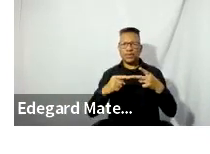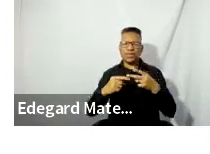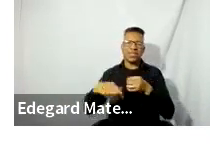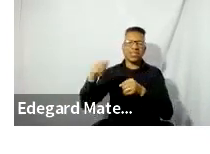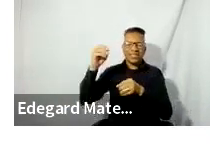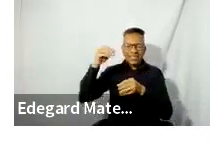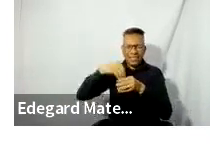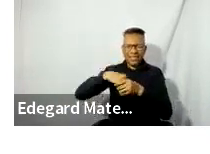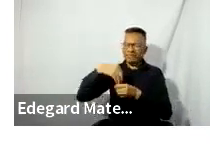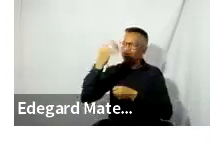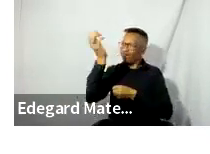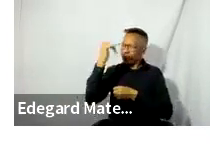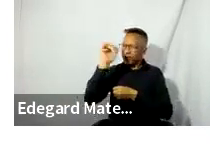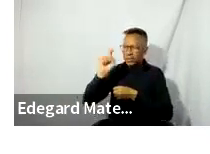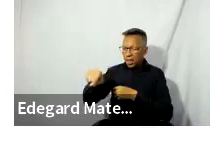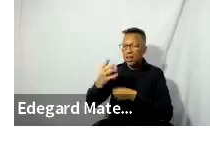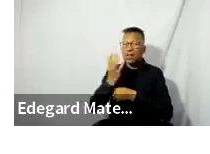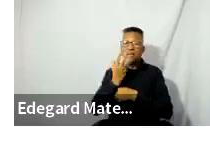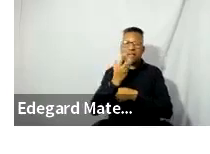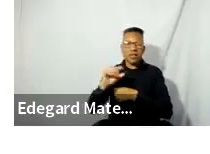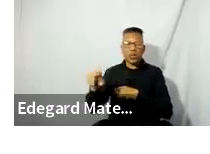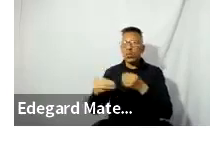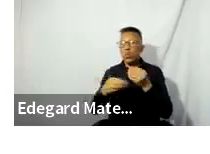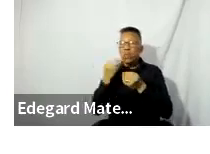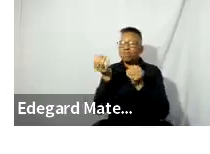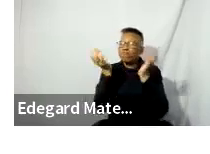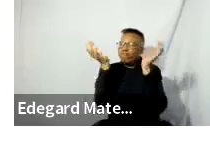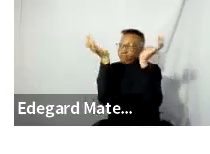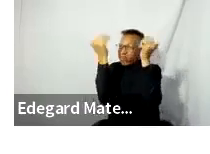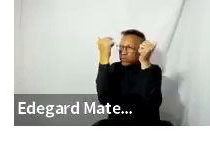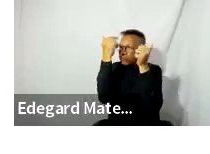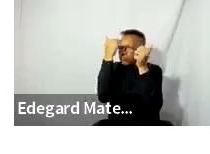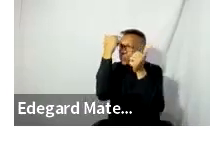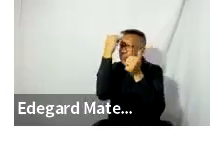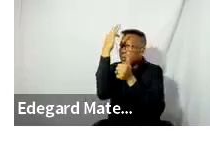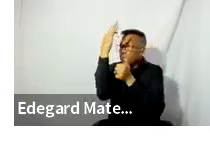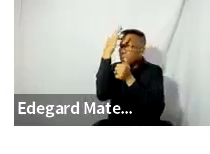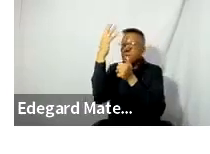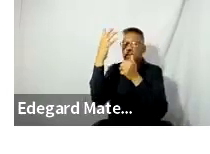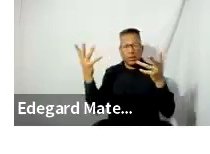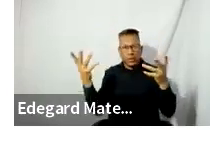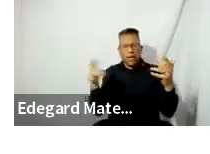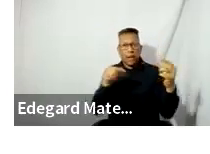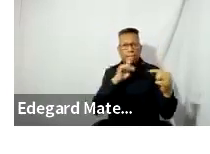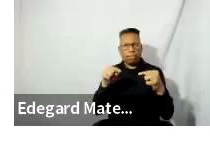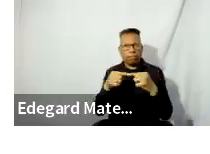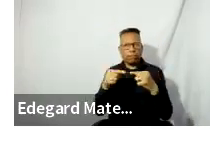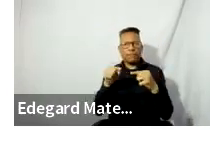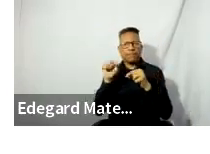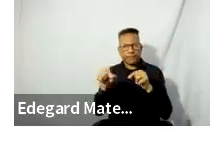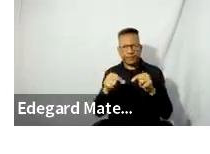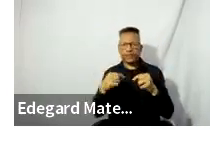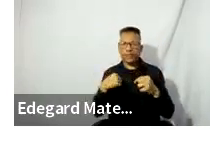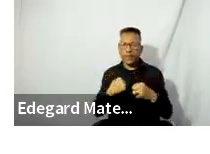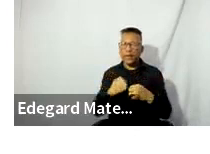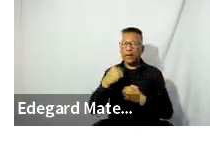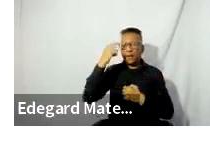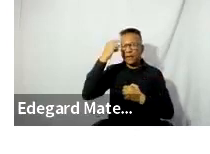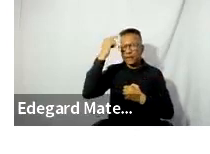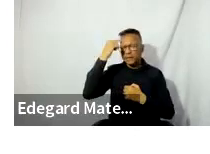This pertains equally to V. luntary luntary attention to logic luntary attention to logical memory luntary attention, to logical memory, to the form ation of ation of concepts, and to